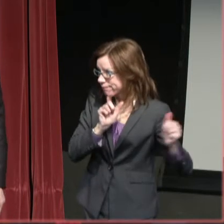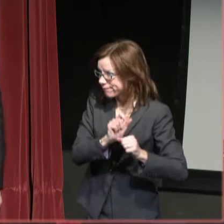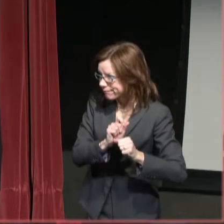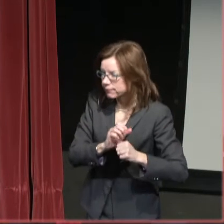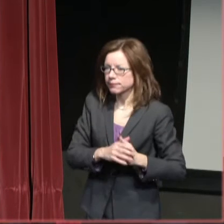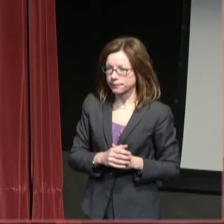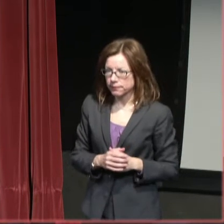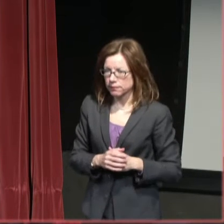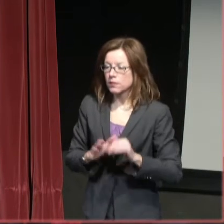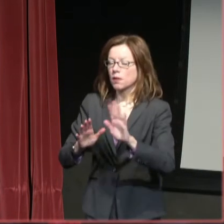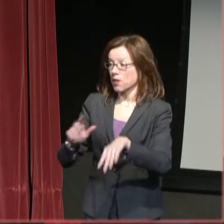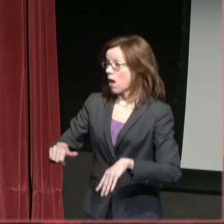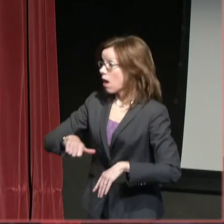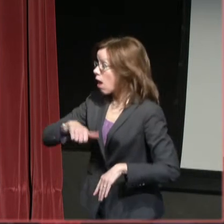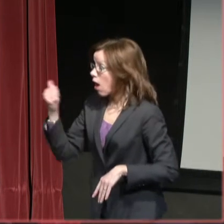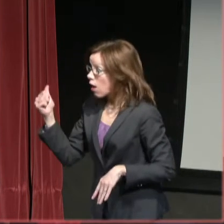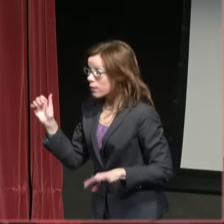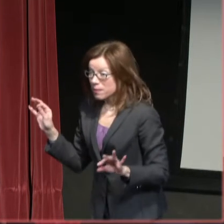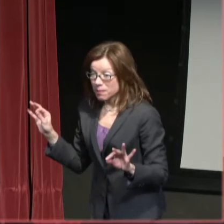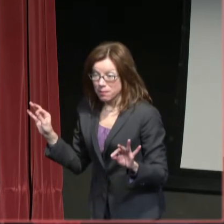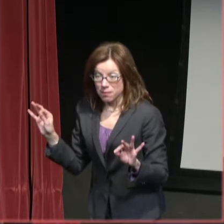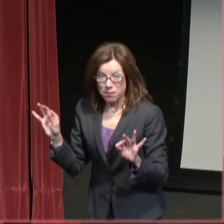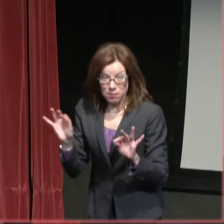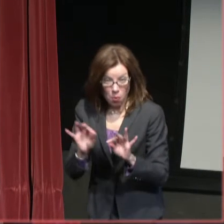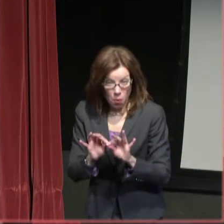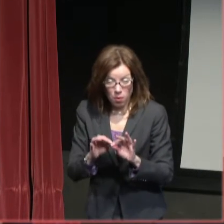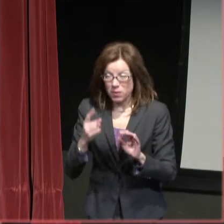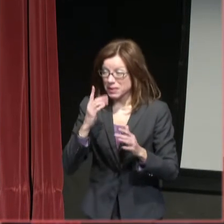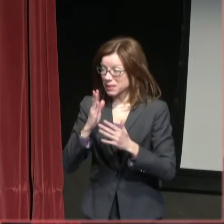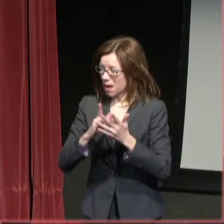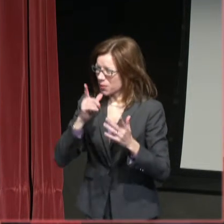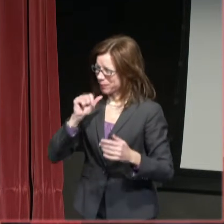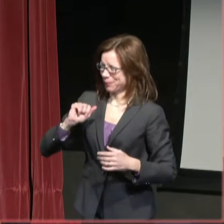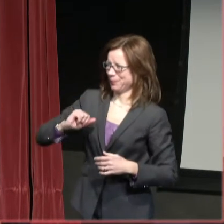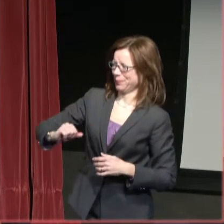Another very important thing with respect to climate skeptics is that 10